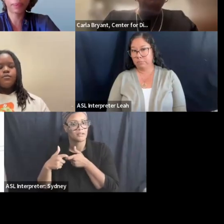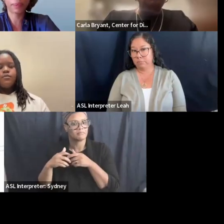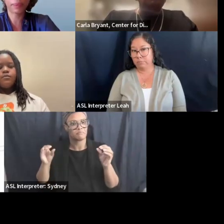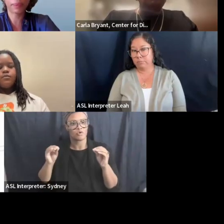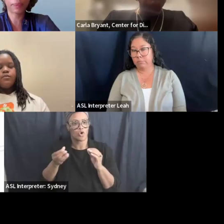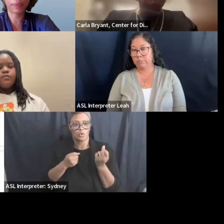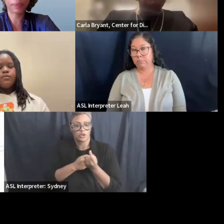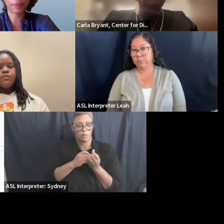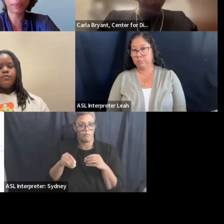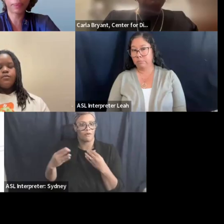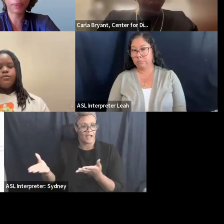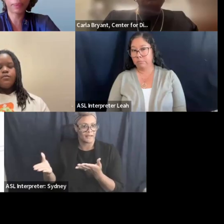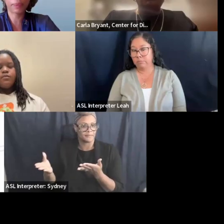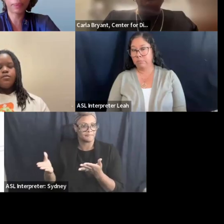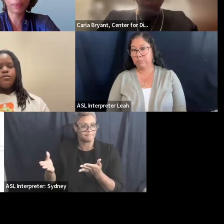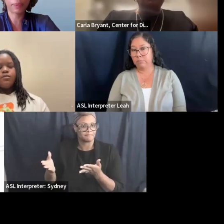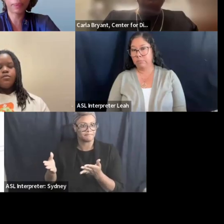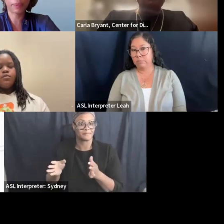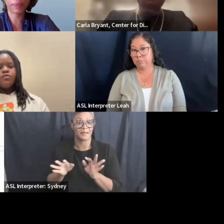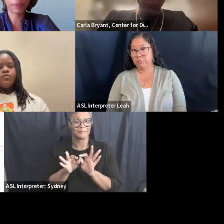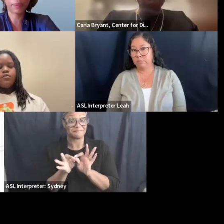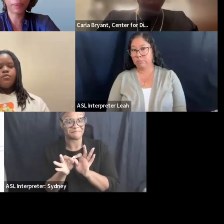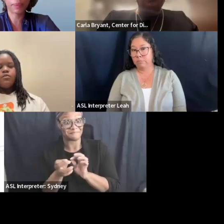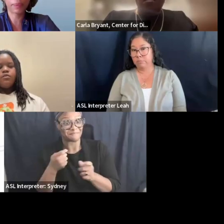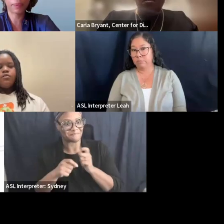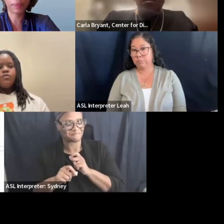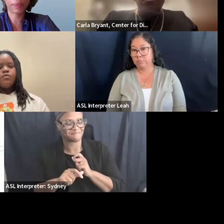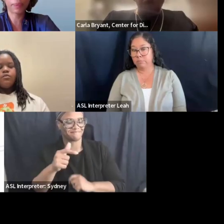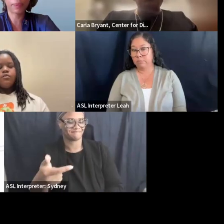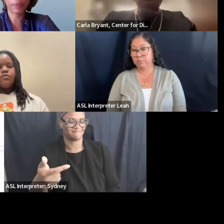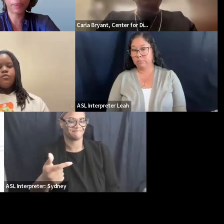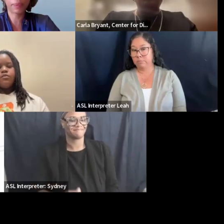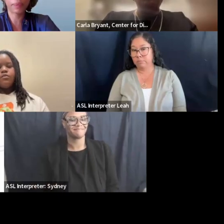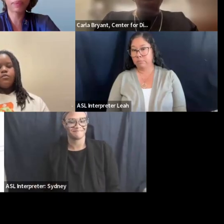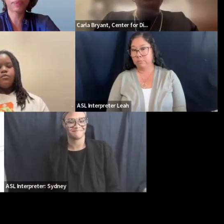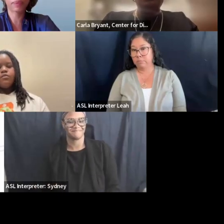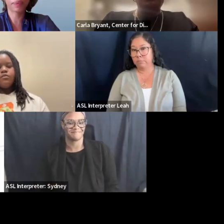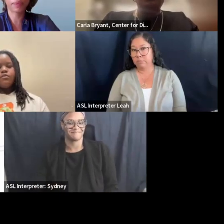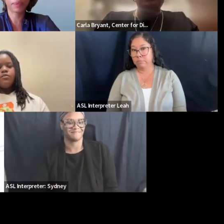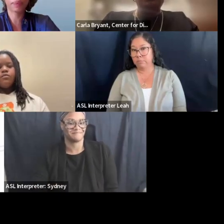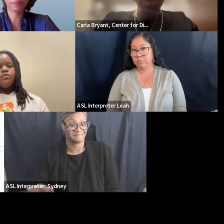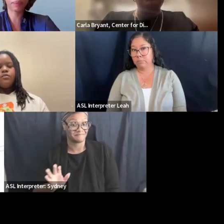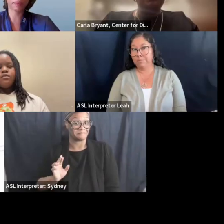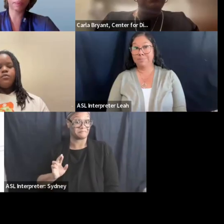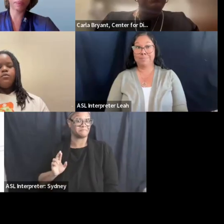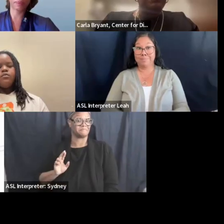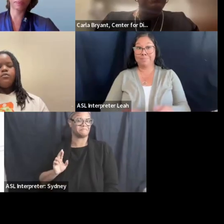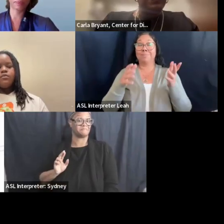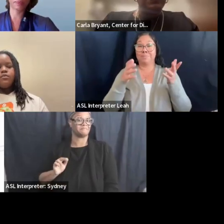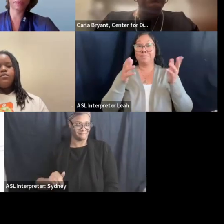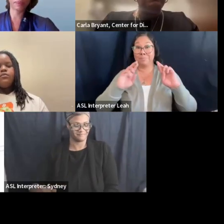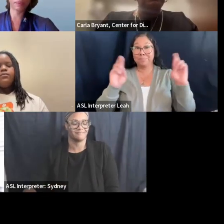where um black children are both over represented and under reppresented and that you might be like,